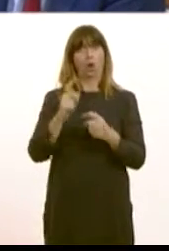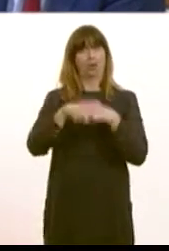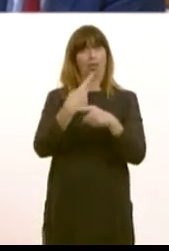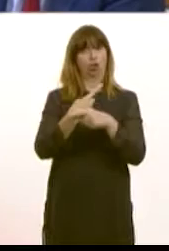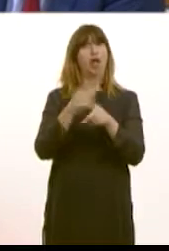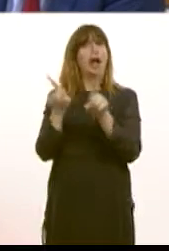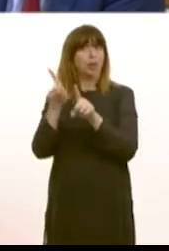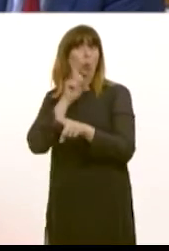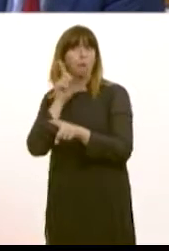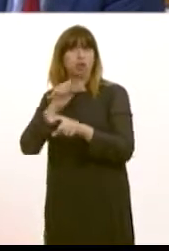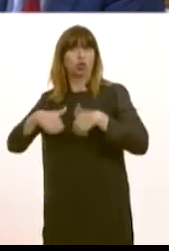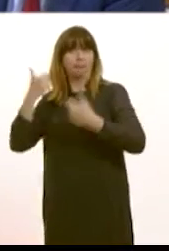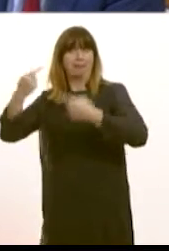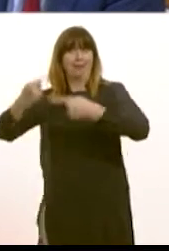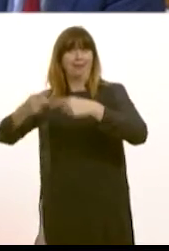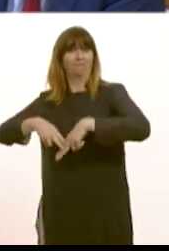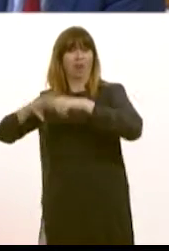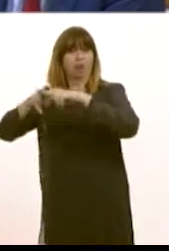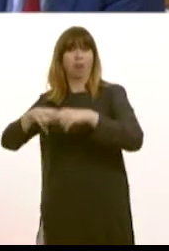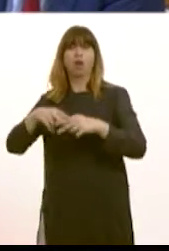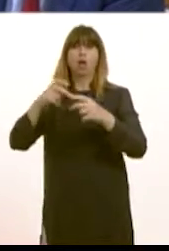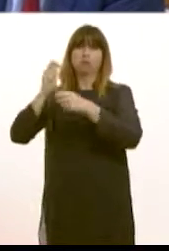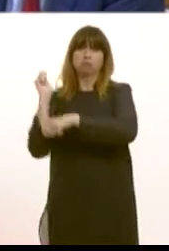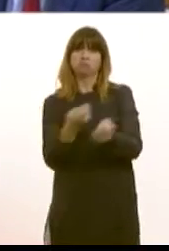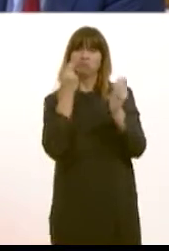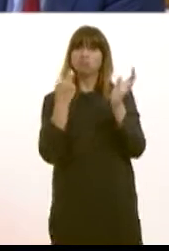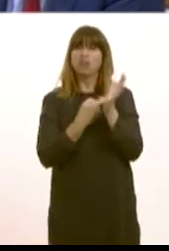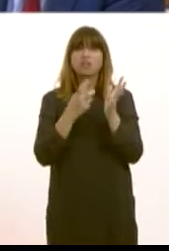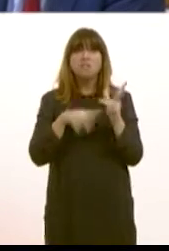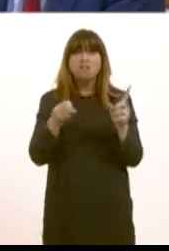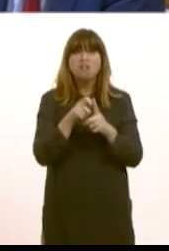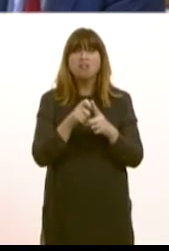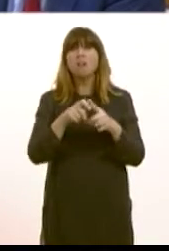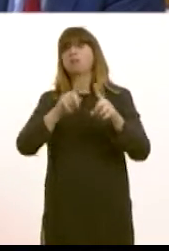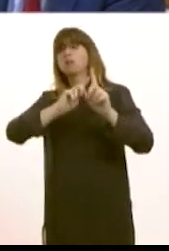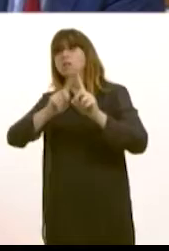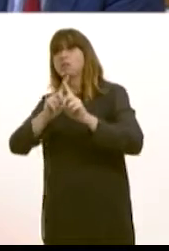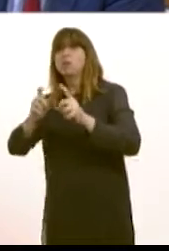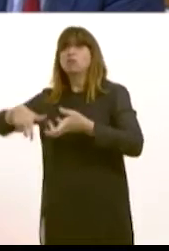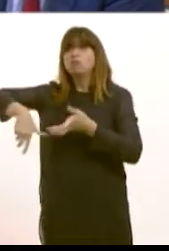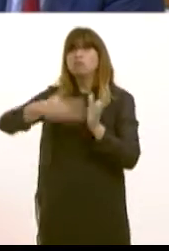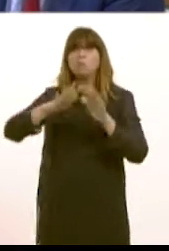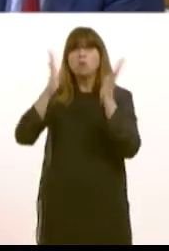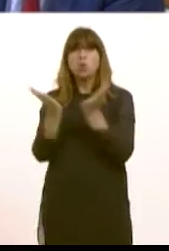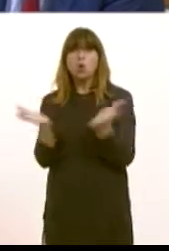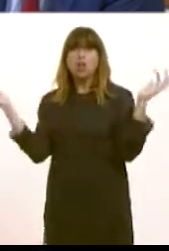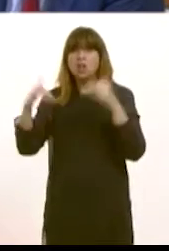final, weíve had the Ryder Cup, we have the speedway every year, weíve had the Rugby League World Cup, the rugby union world cup, weíve had major cricket matchesóand all this is done with money.